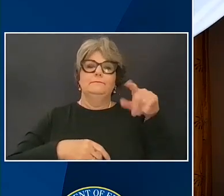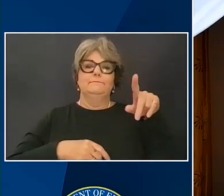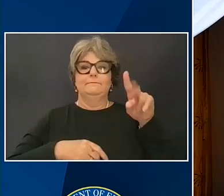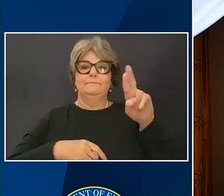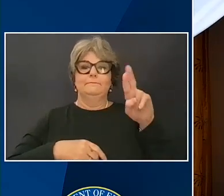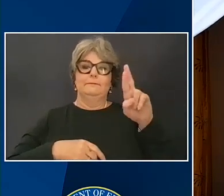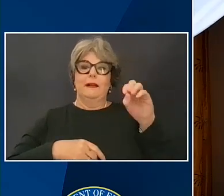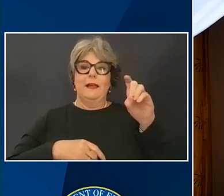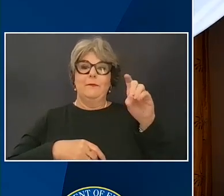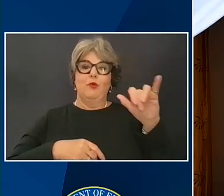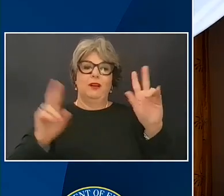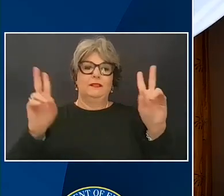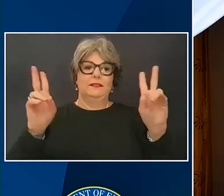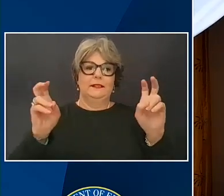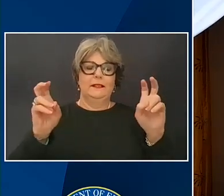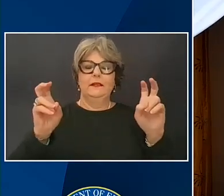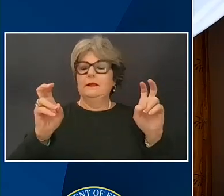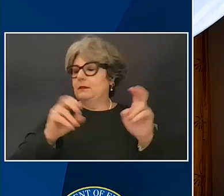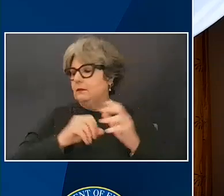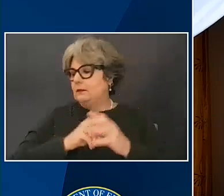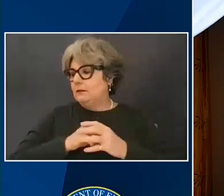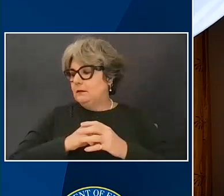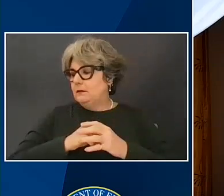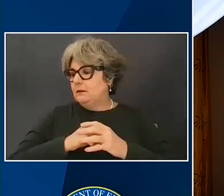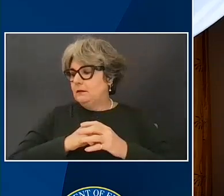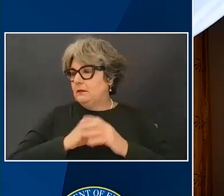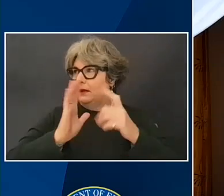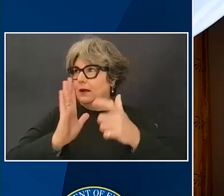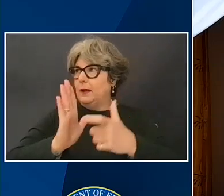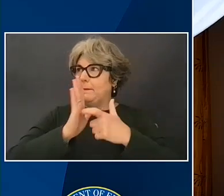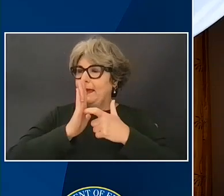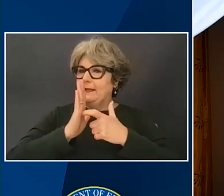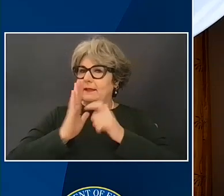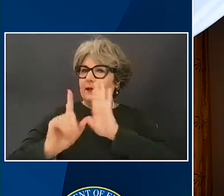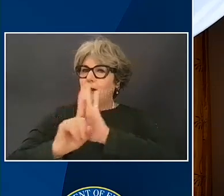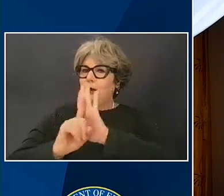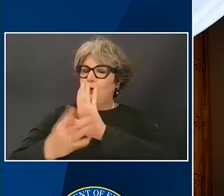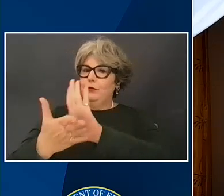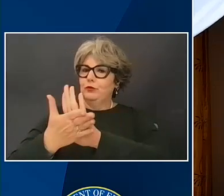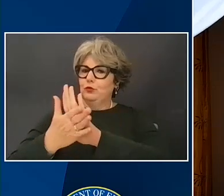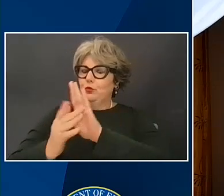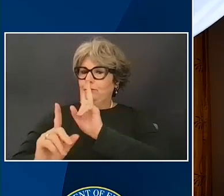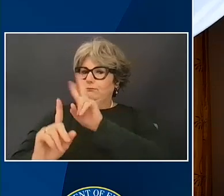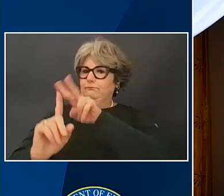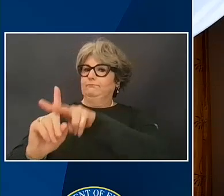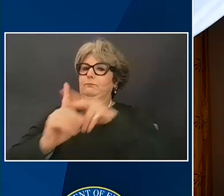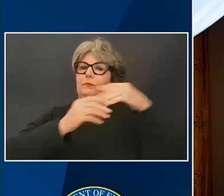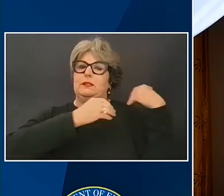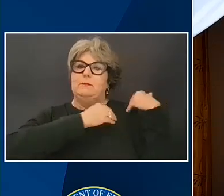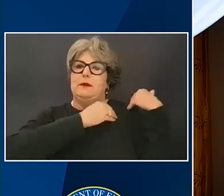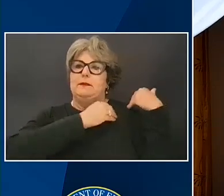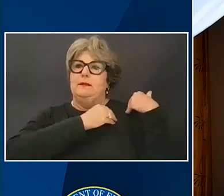notational mandate on the schools gives the school unilateral power in some ways